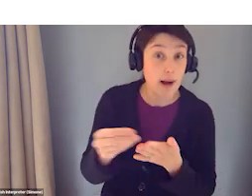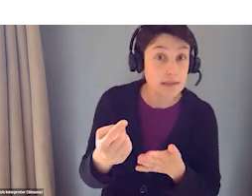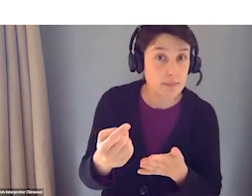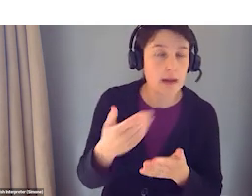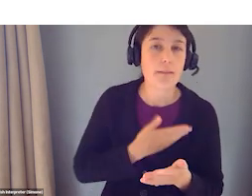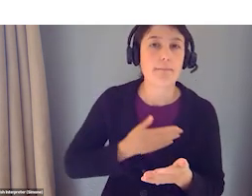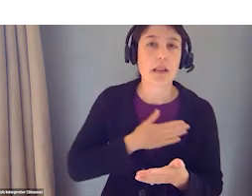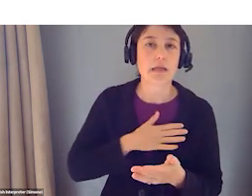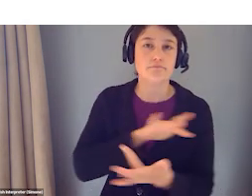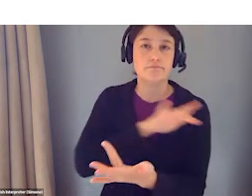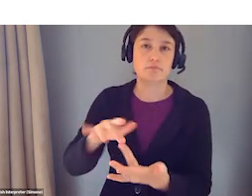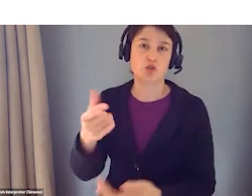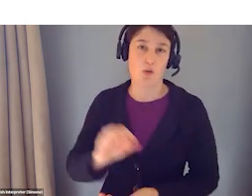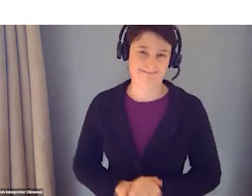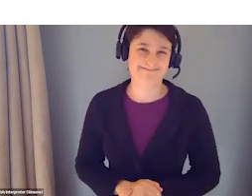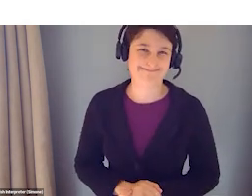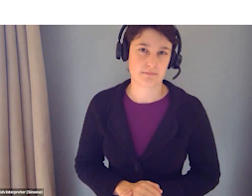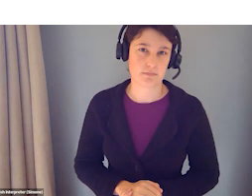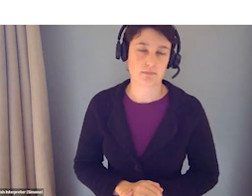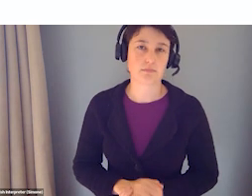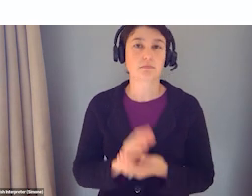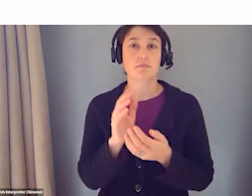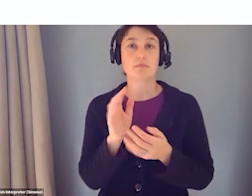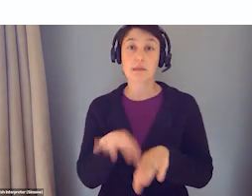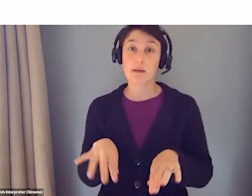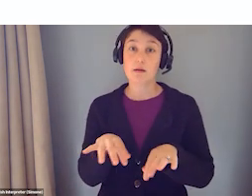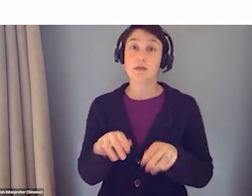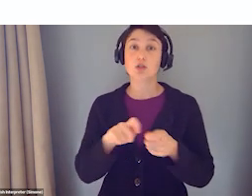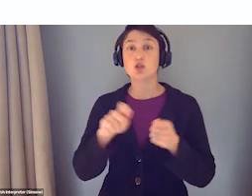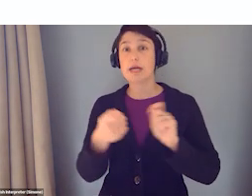As long as it's a change of scope or, you know, a change in budget, they don't need to see everything.